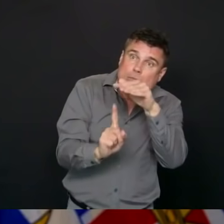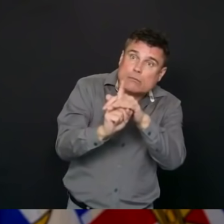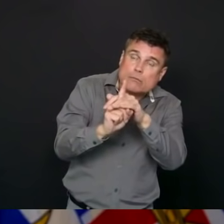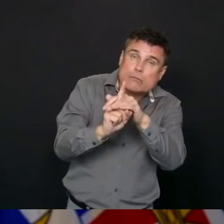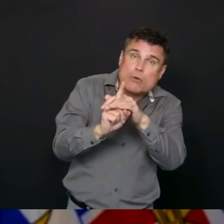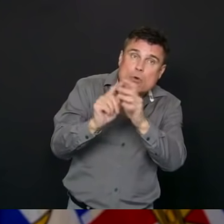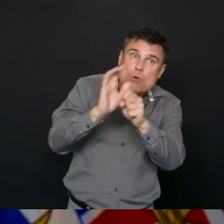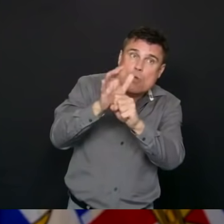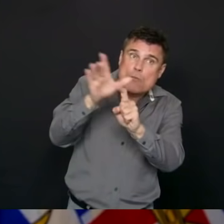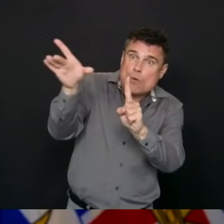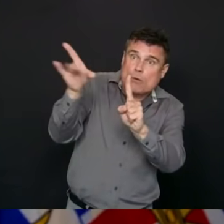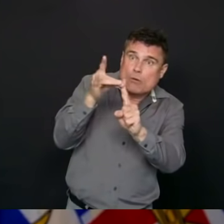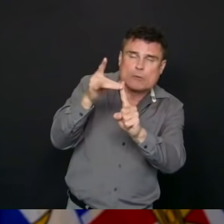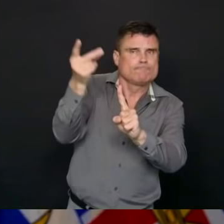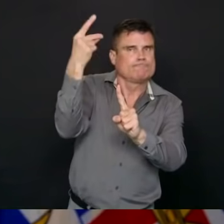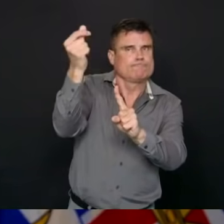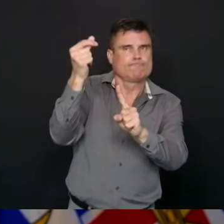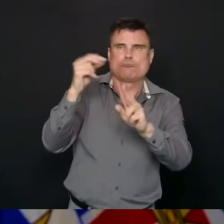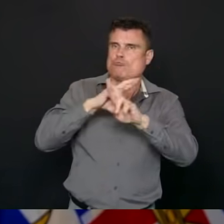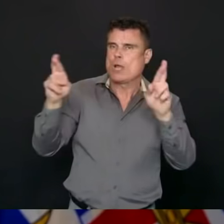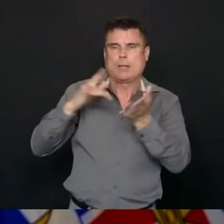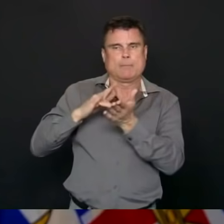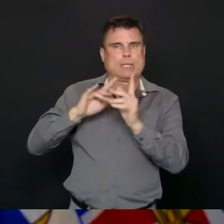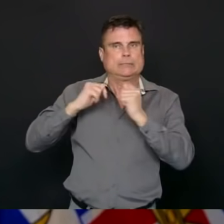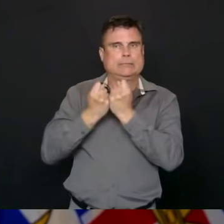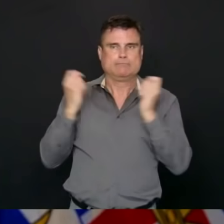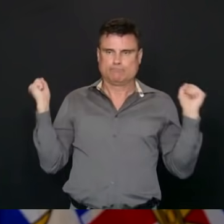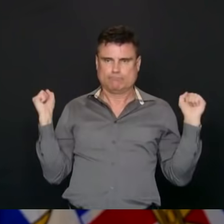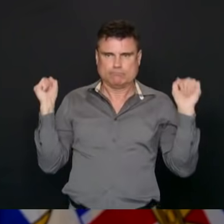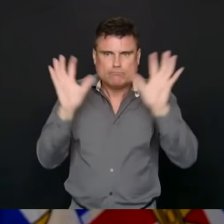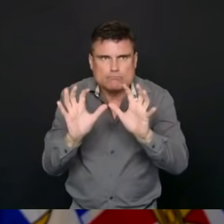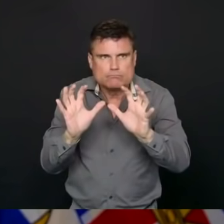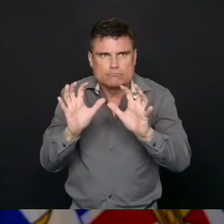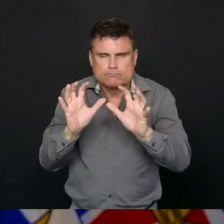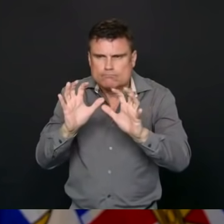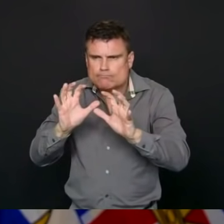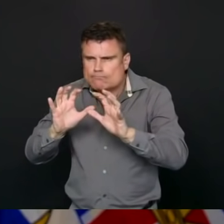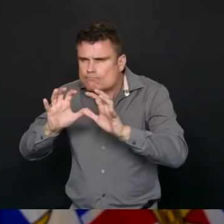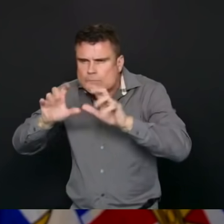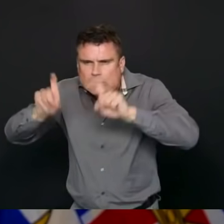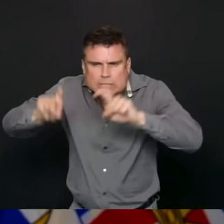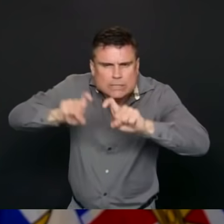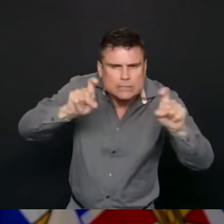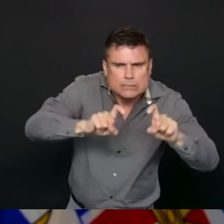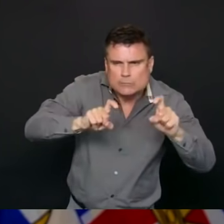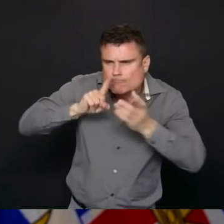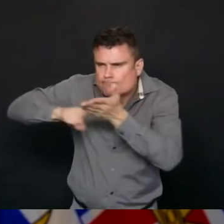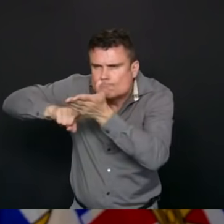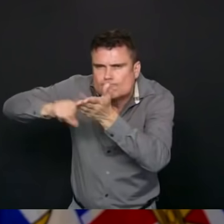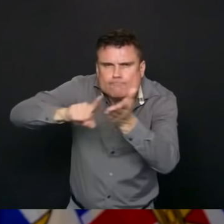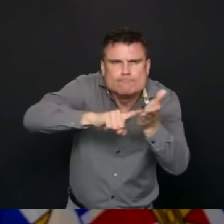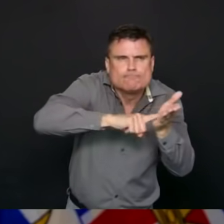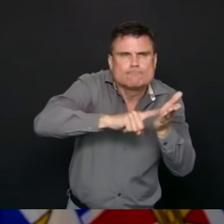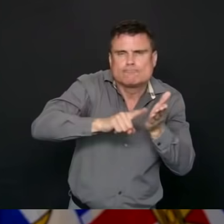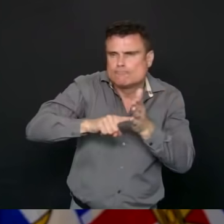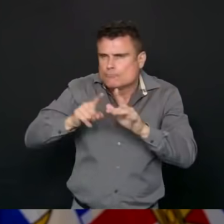doing, many of the more recent outbreaks have been a single or two cases and that speaks